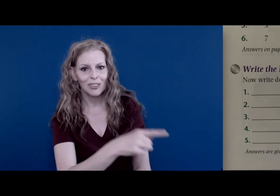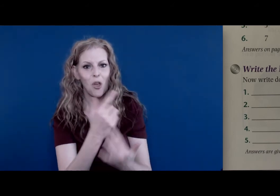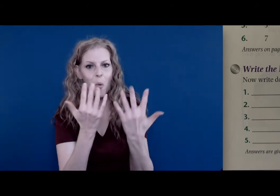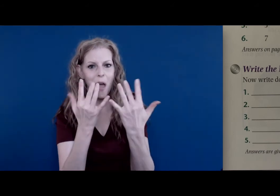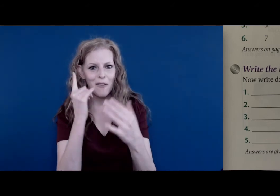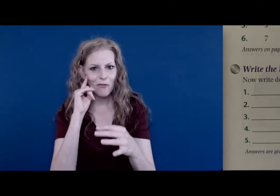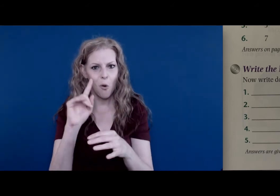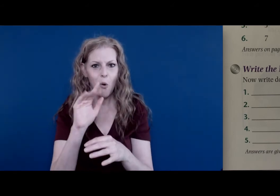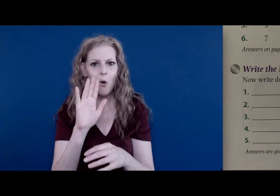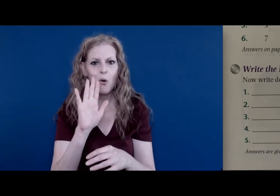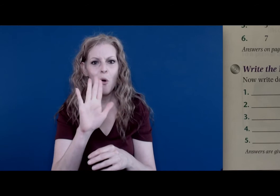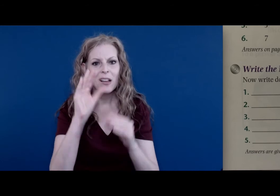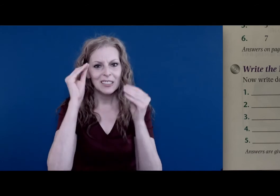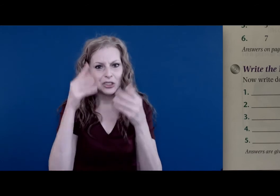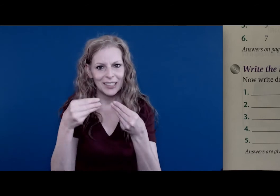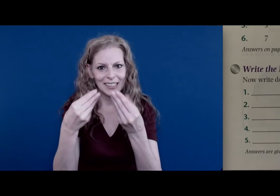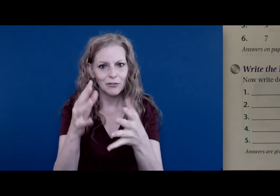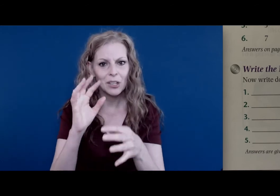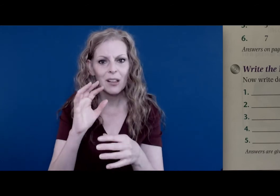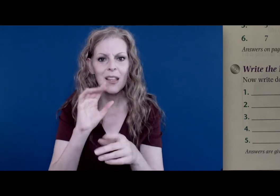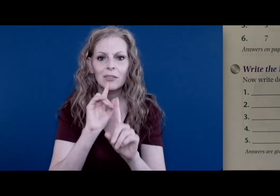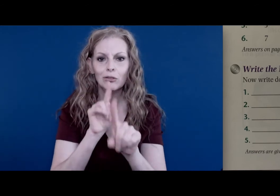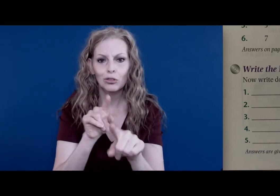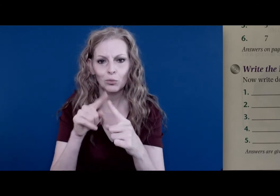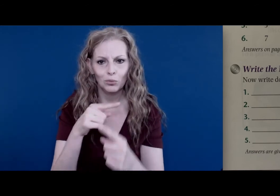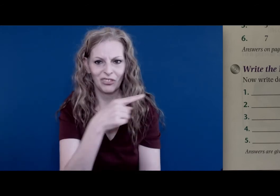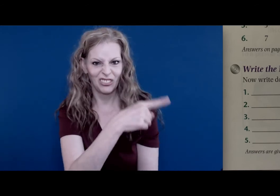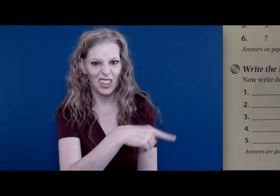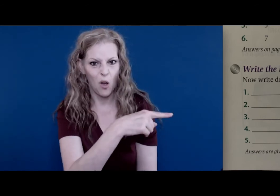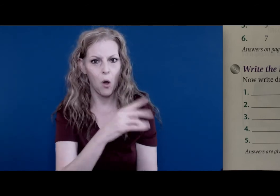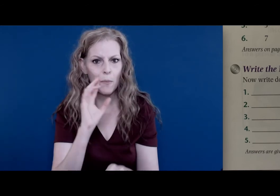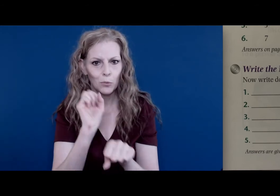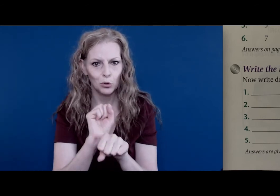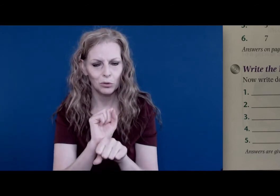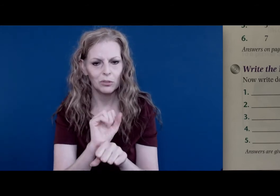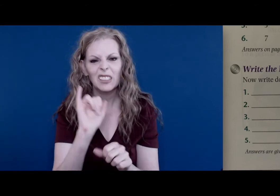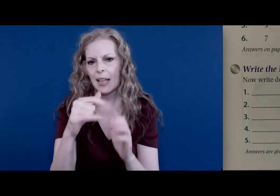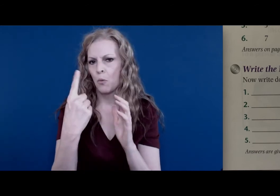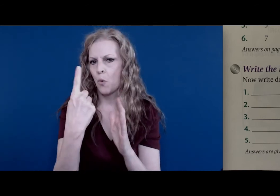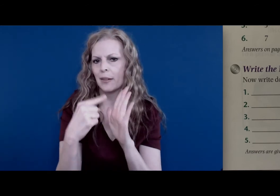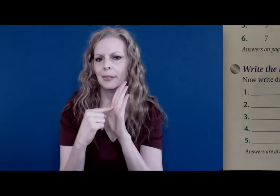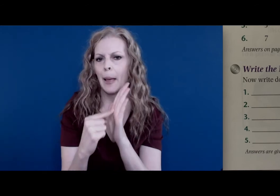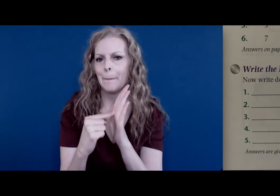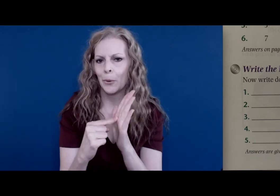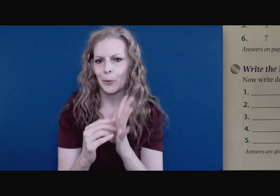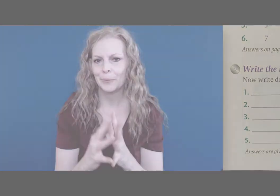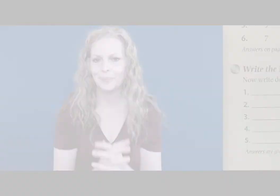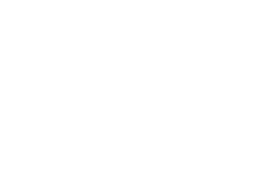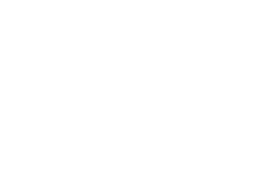then wait for your instructor to give you the answers for that homework. That’s just one example.